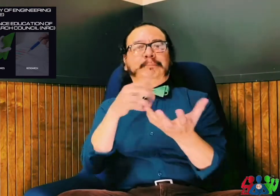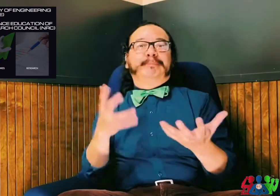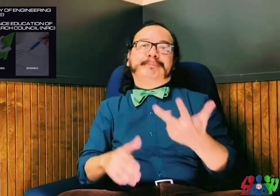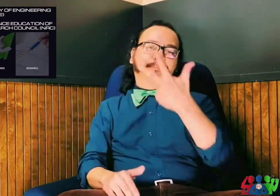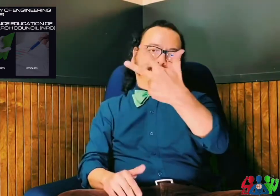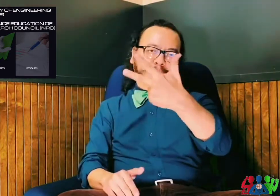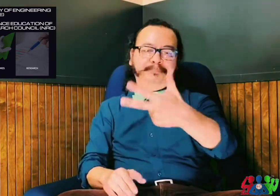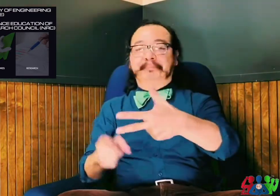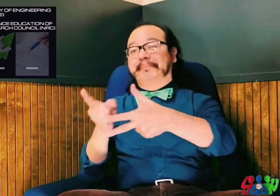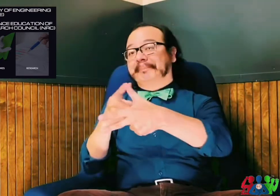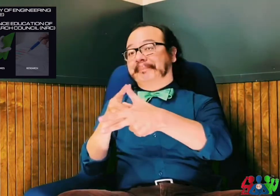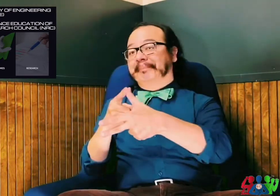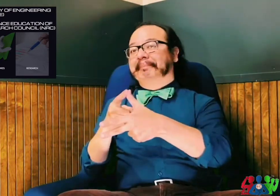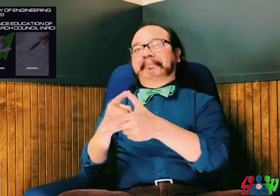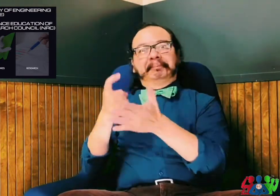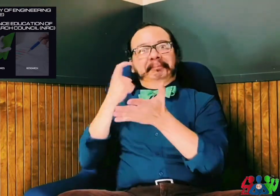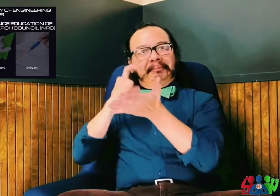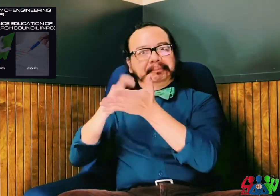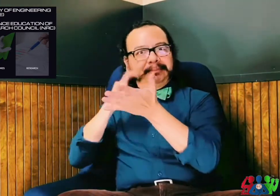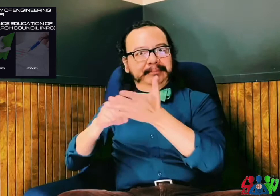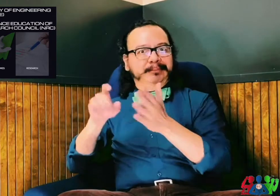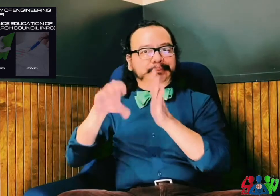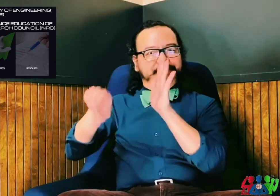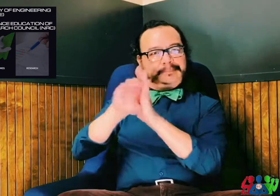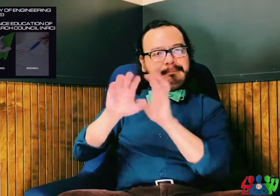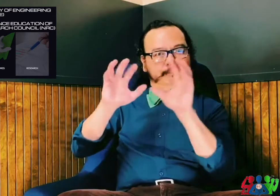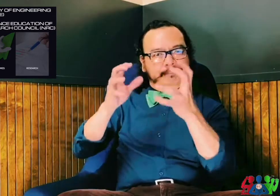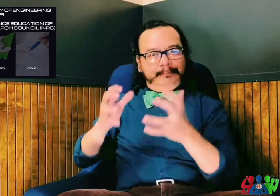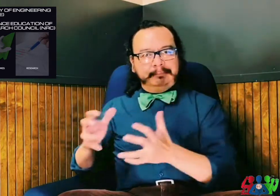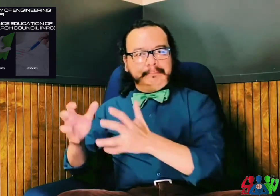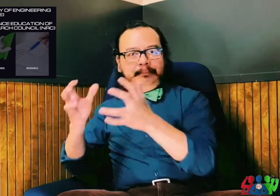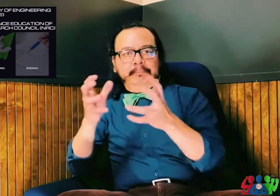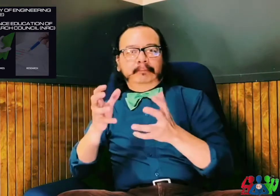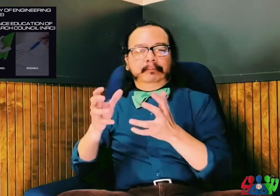Three issues that NAE & NRC were charged with are: Identifying and Characterizing: